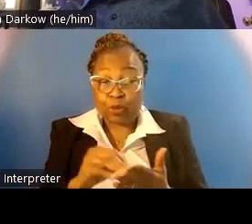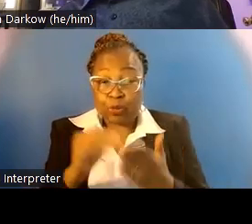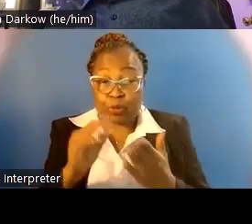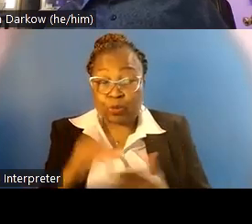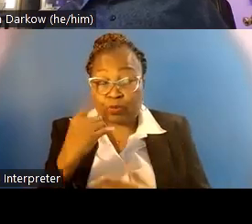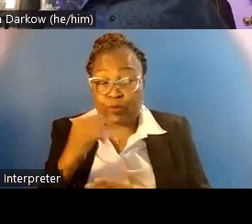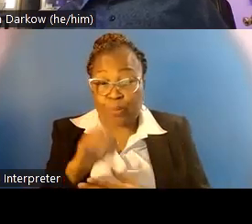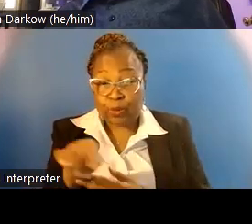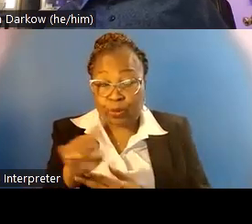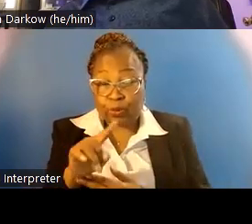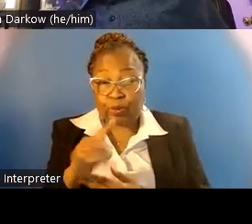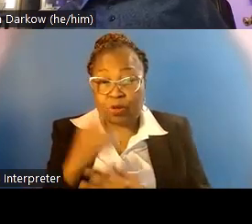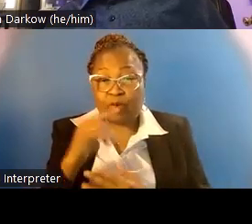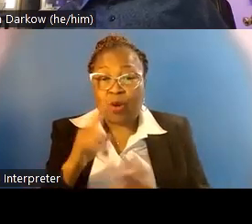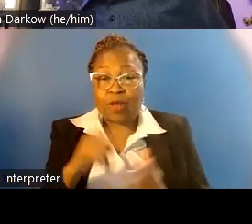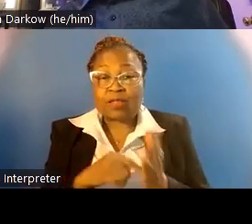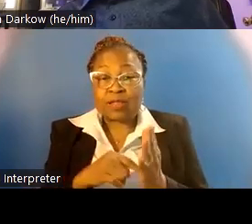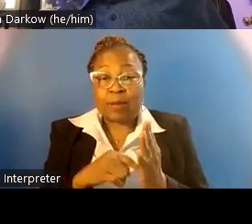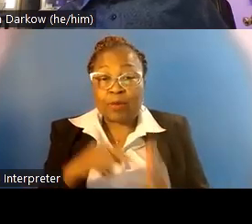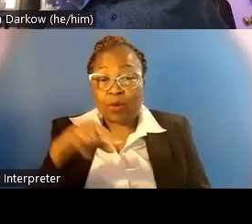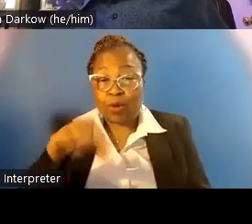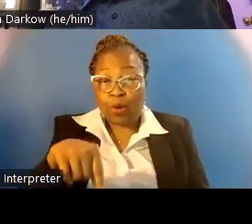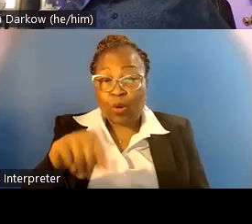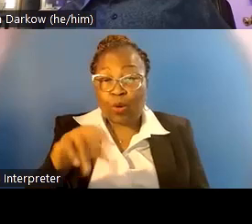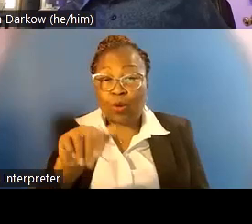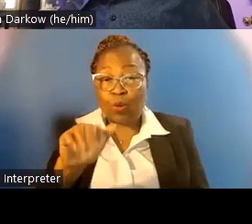this quad center accessibility protest